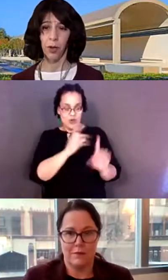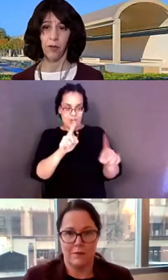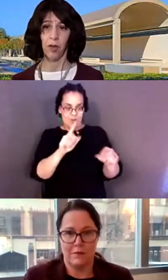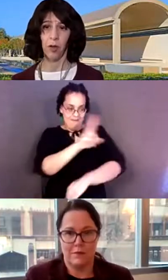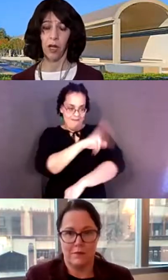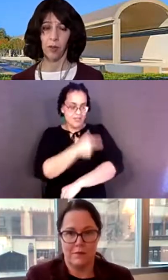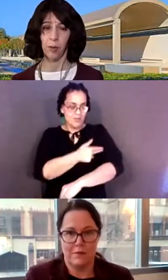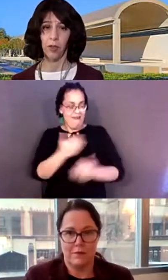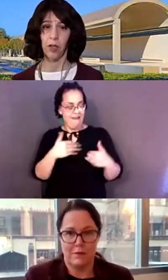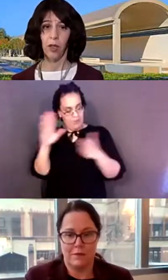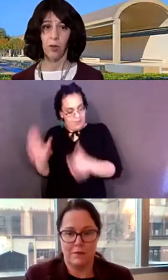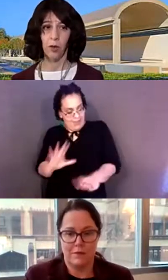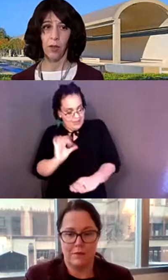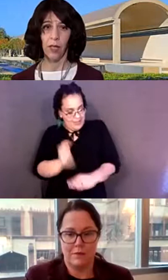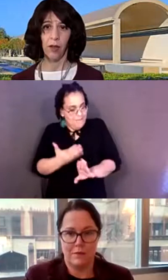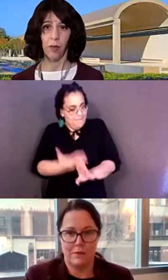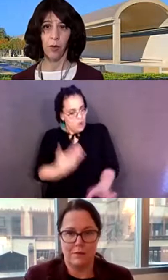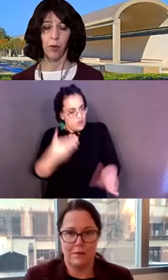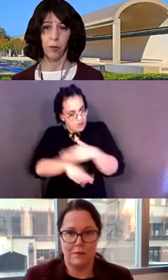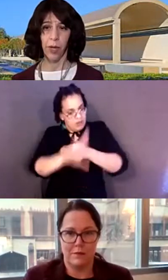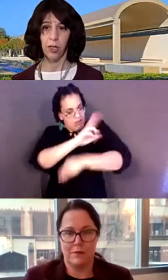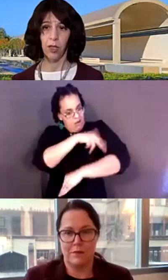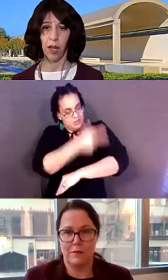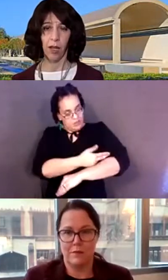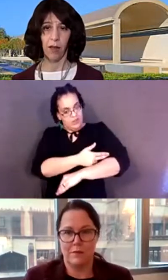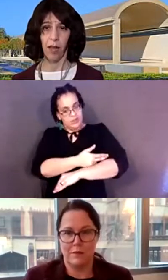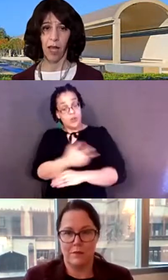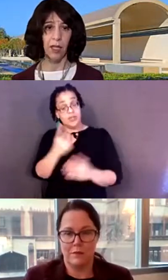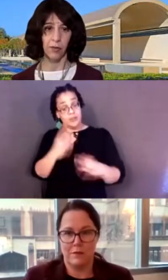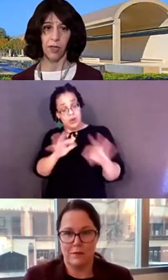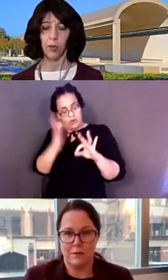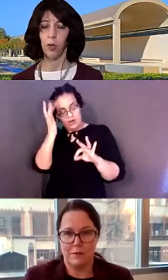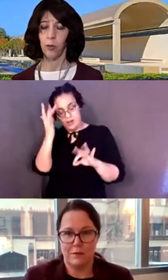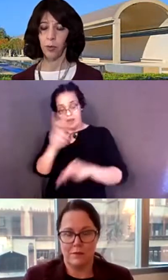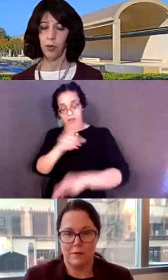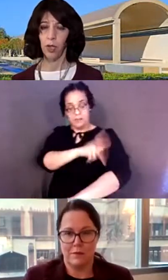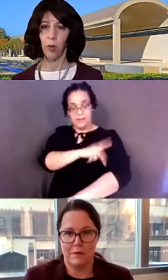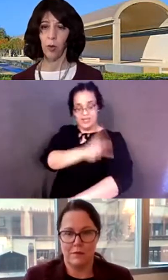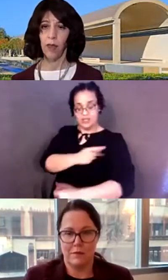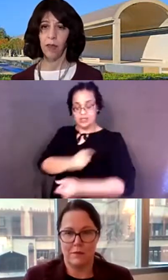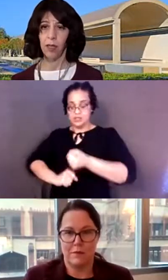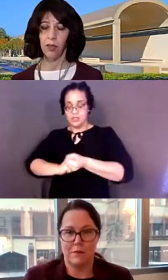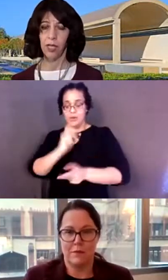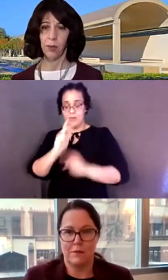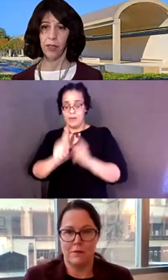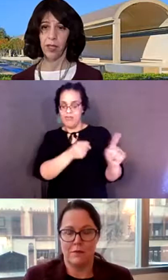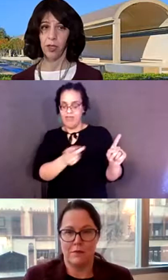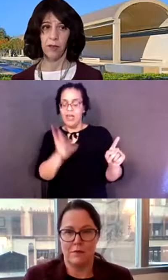to go to the hospital, so that both the patient and any of their support people